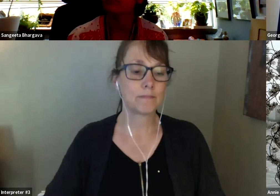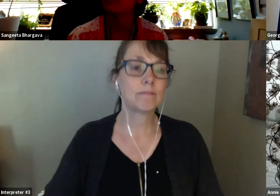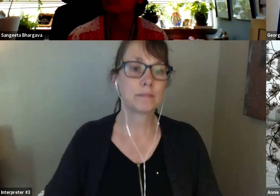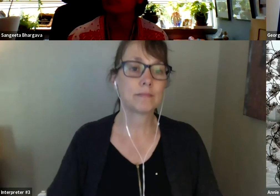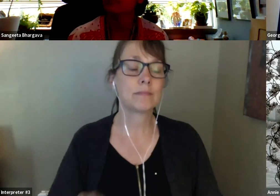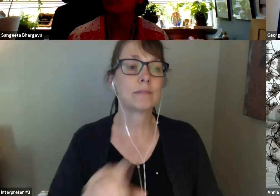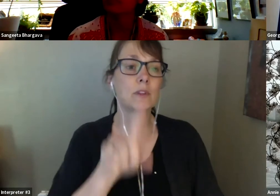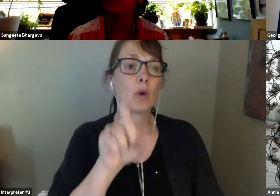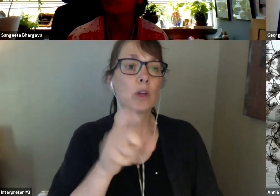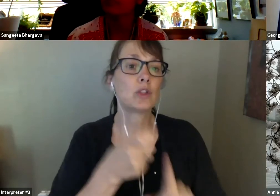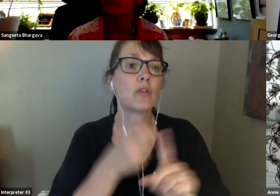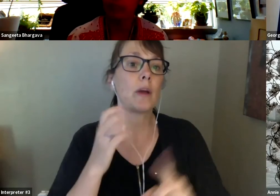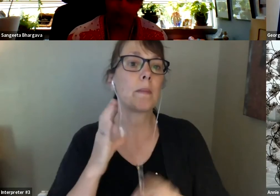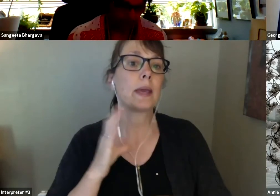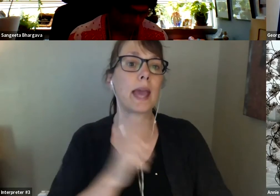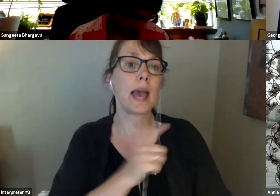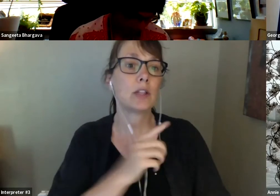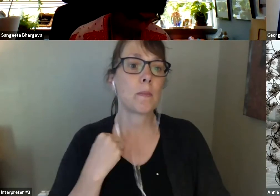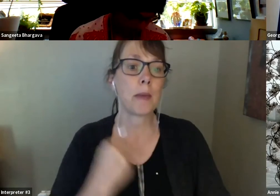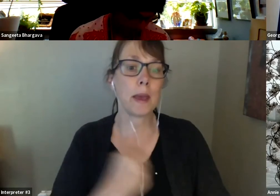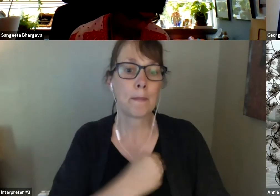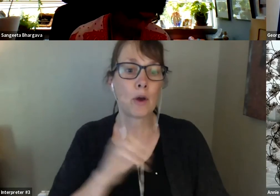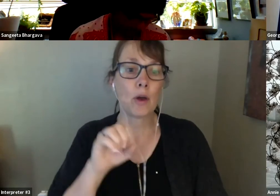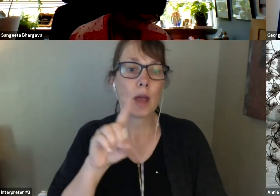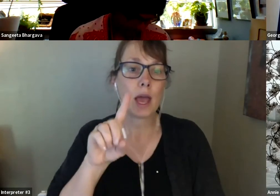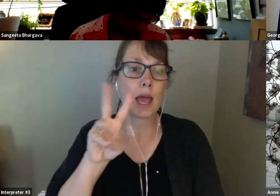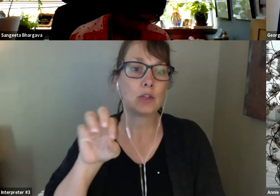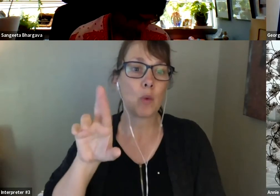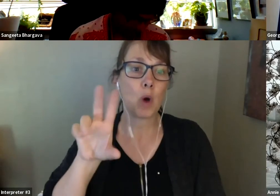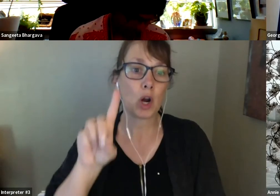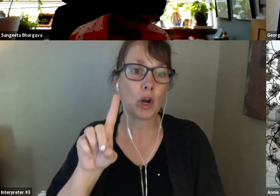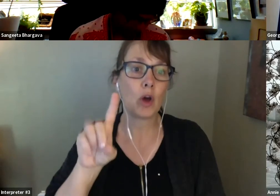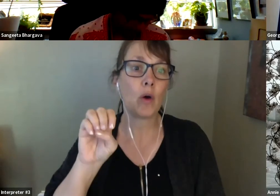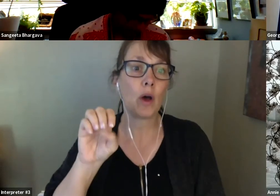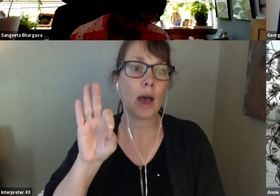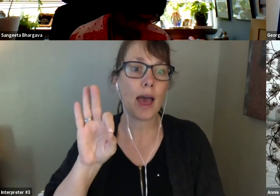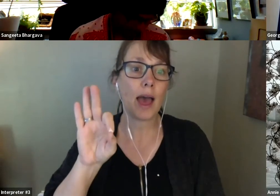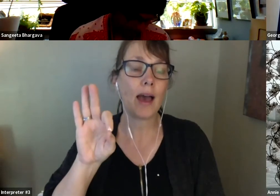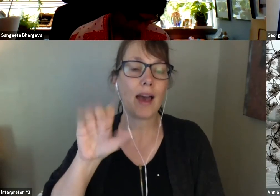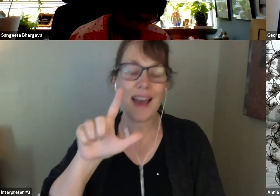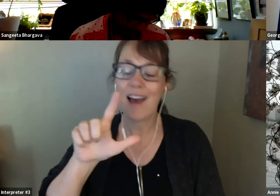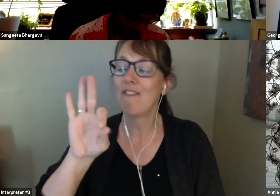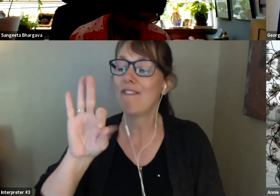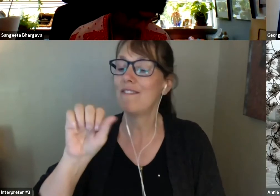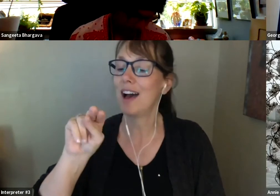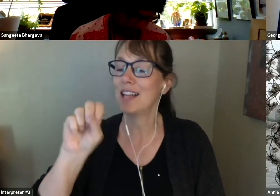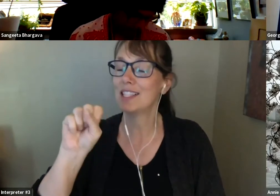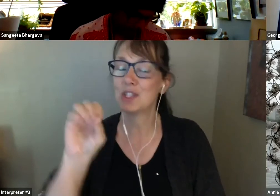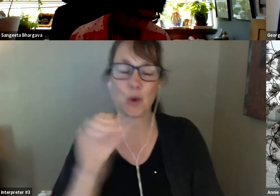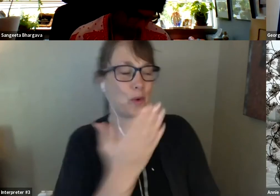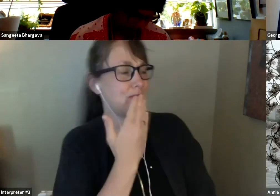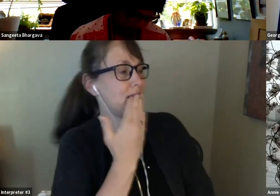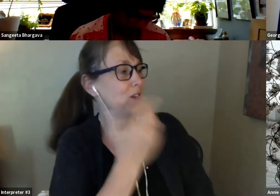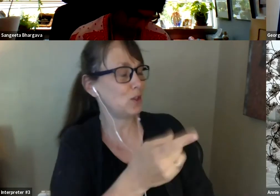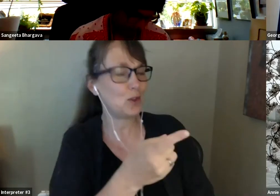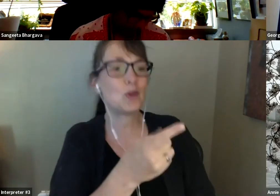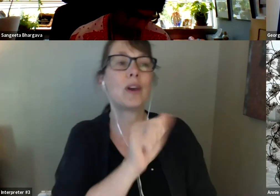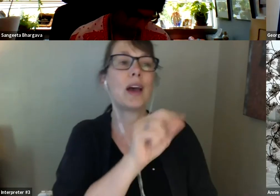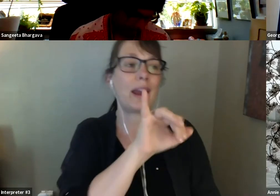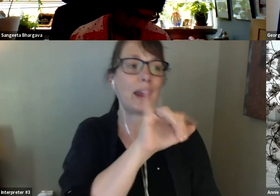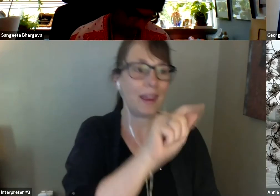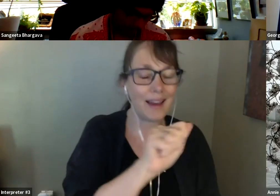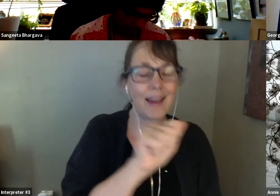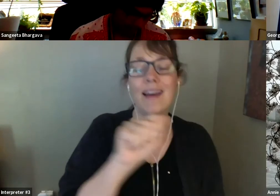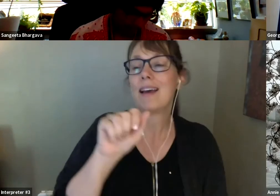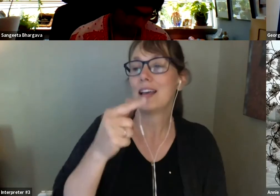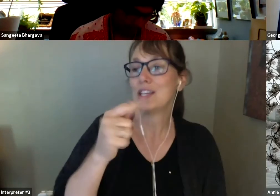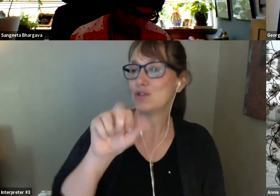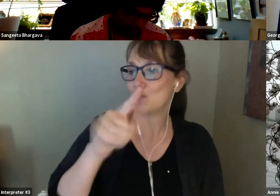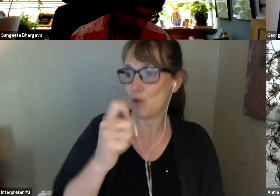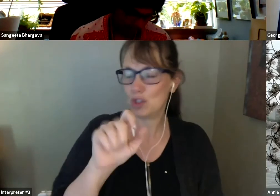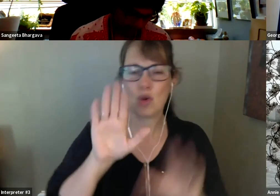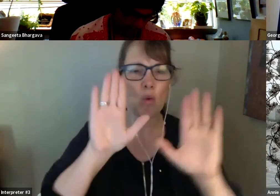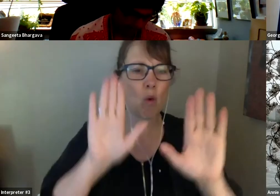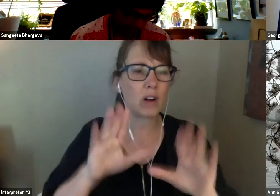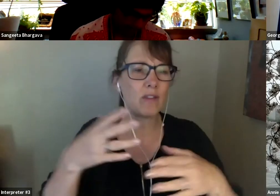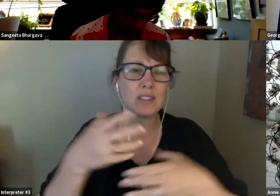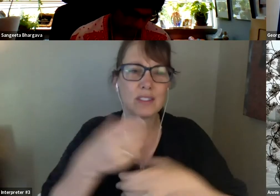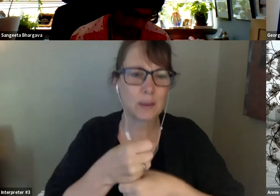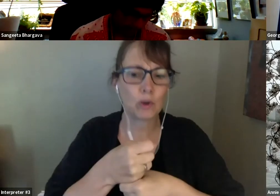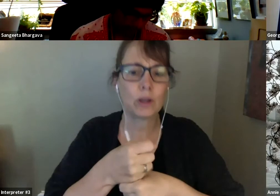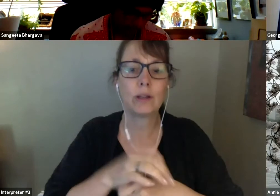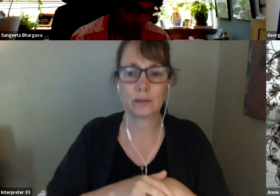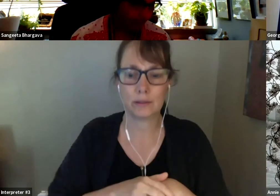member Eduardo Alfonso. EDUARDO ALFONSO: Thank you. And thank you